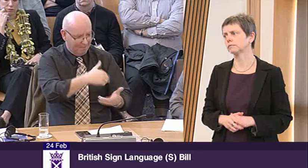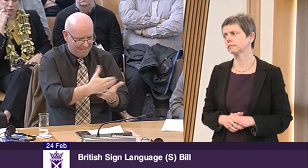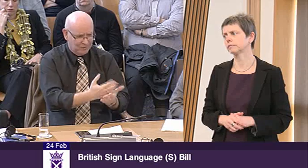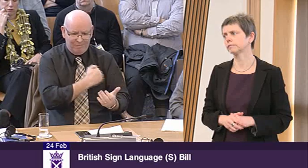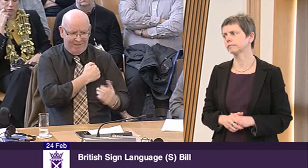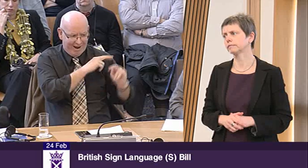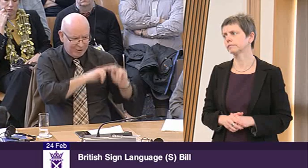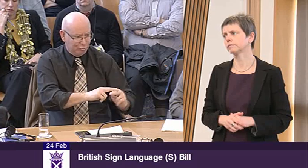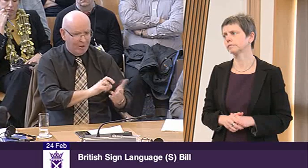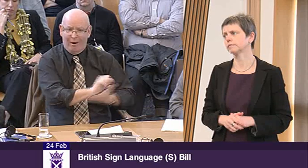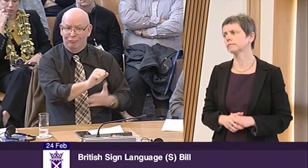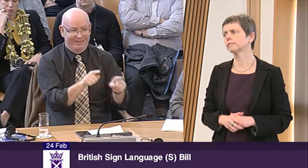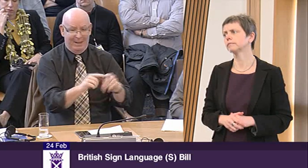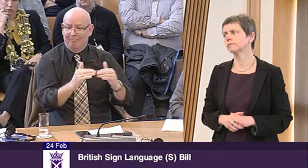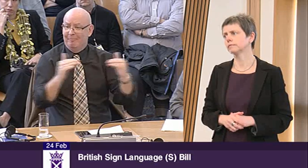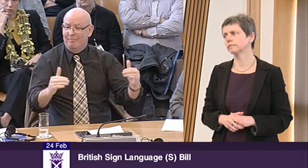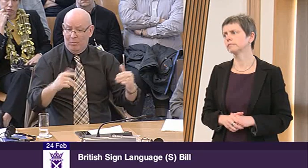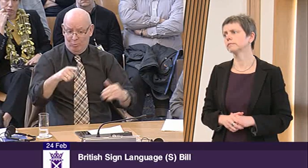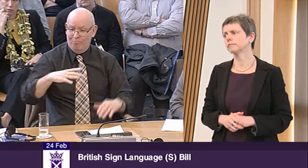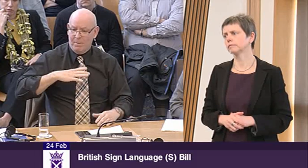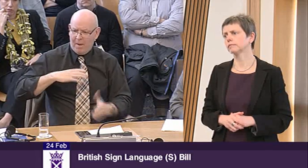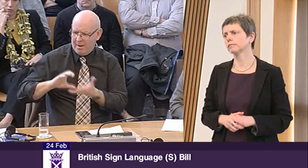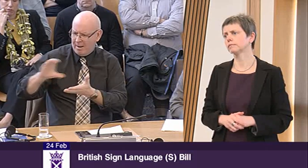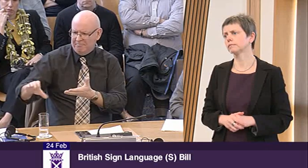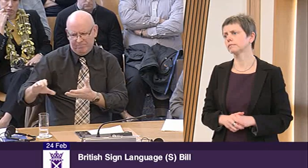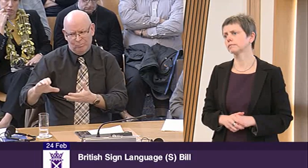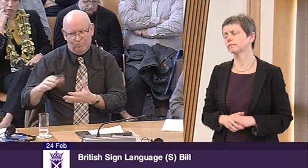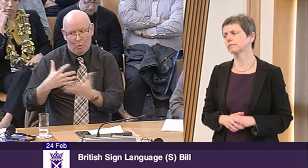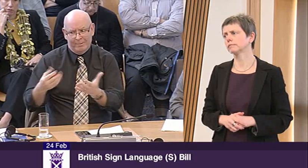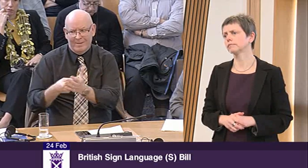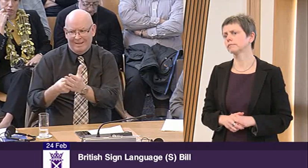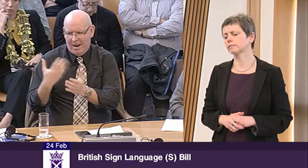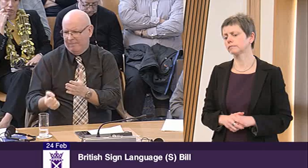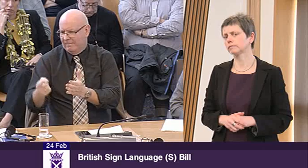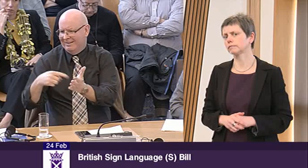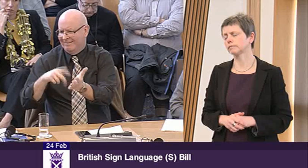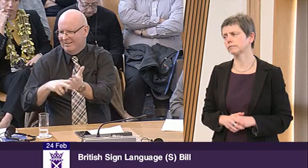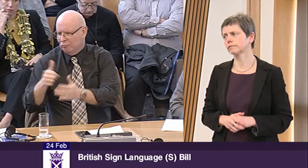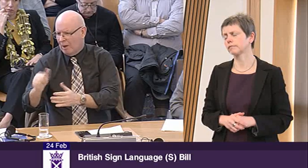should do likewise with British Sign Language—the languages are comparable in that context.